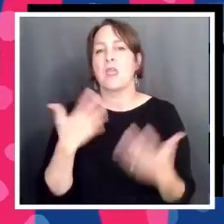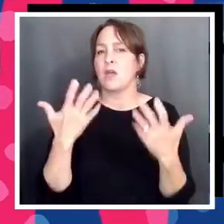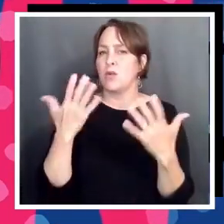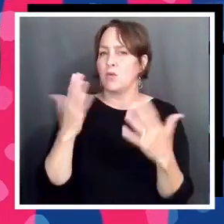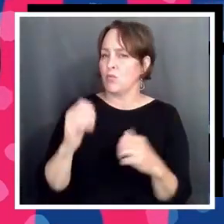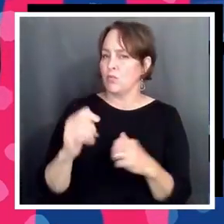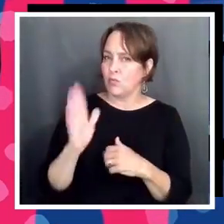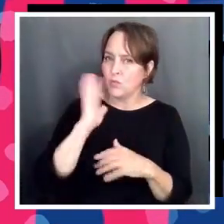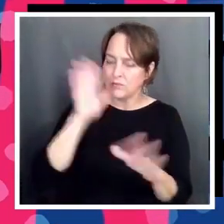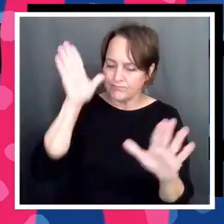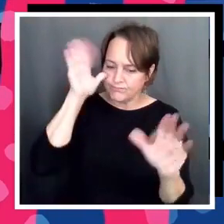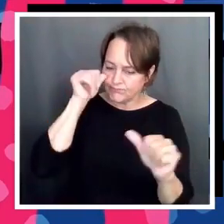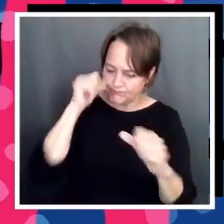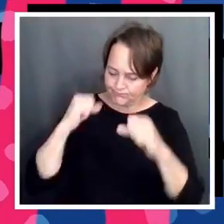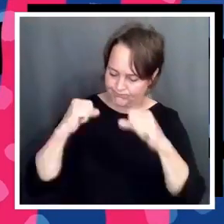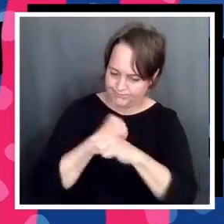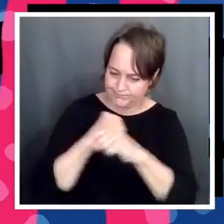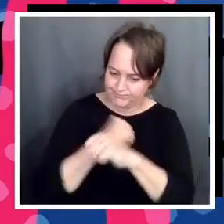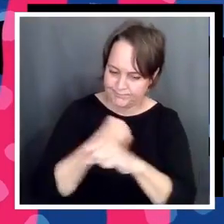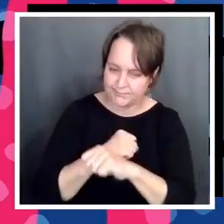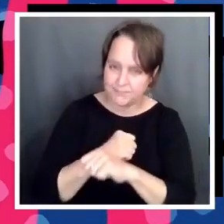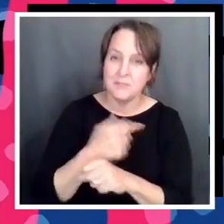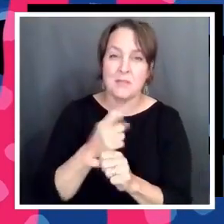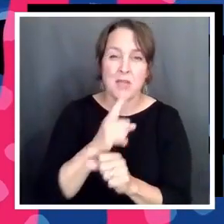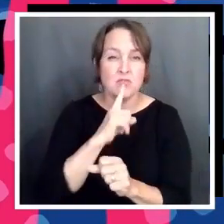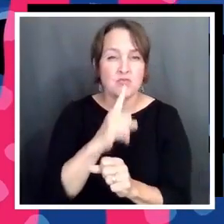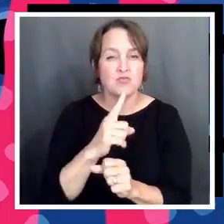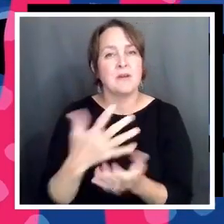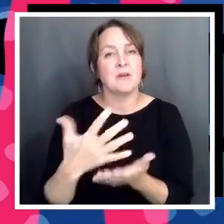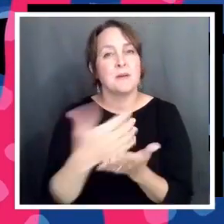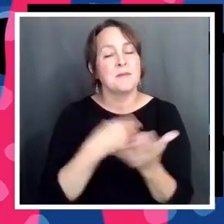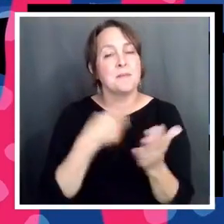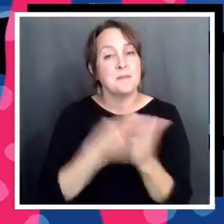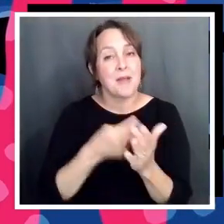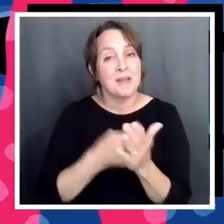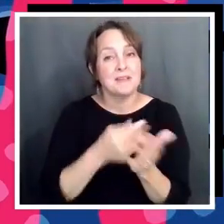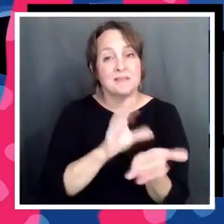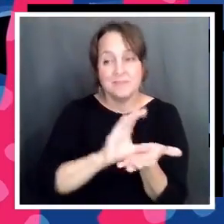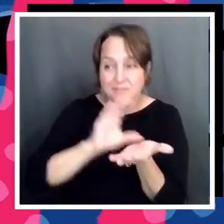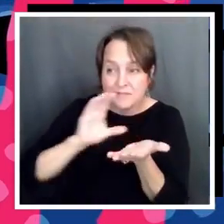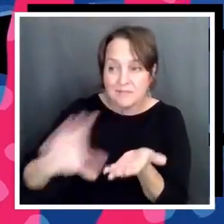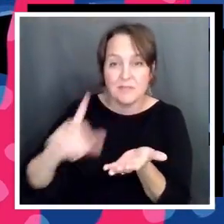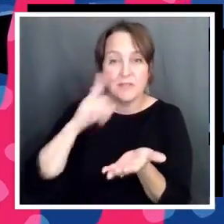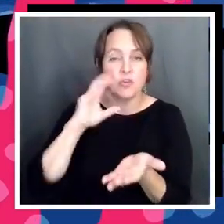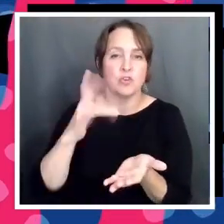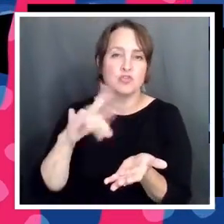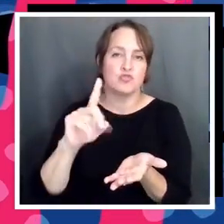LEFT BEHIND IN OUR ECONOMY.